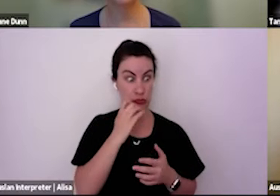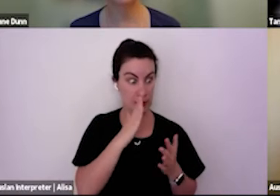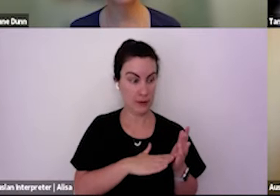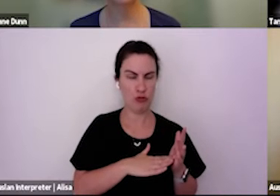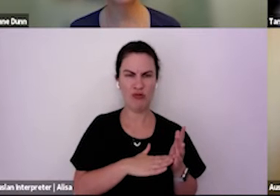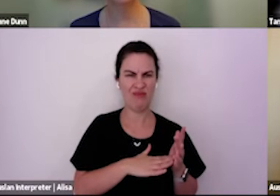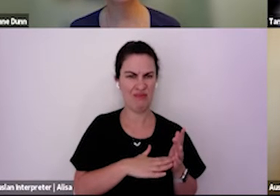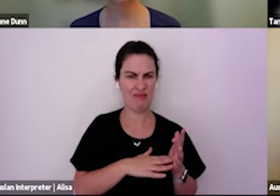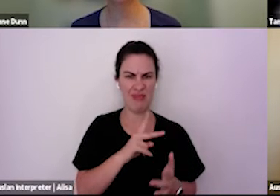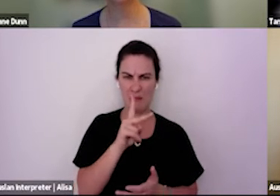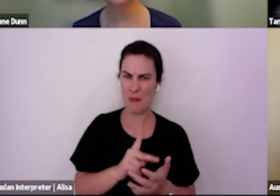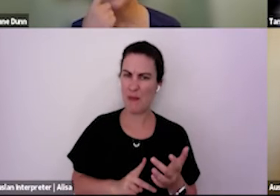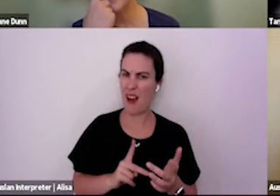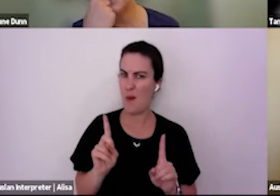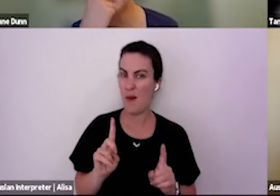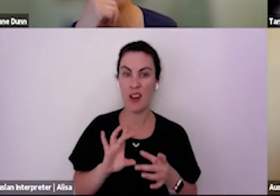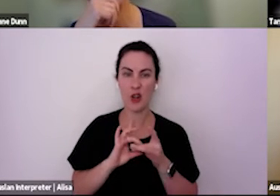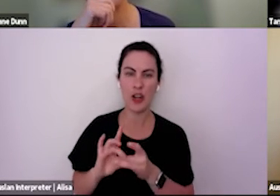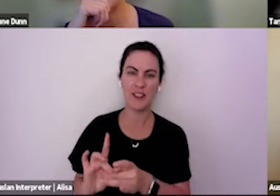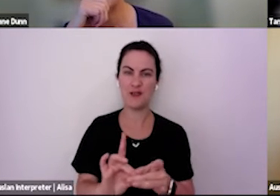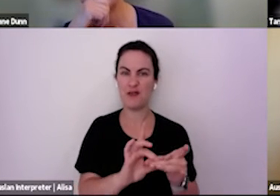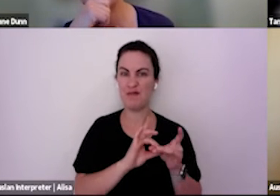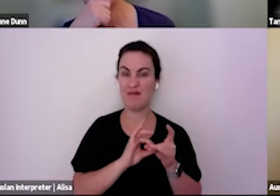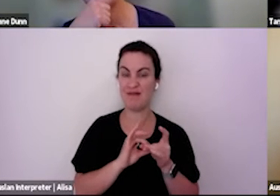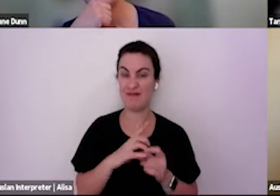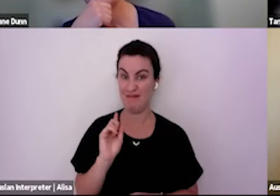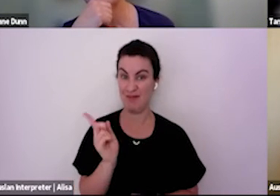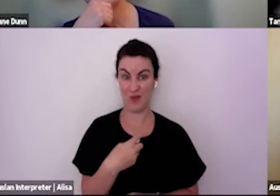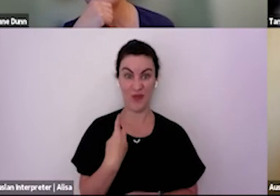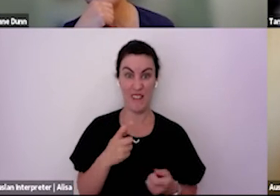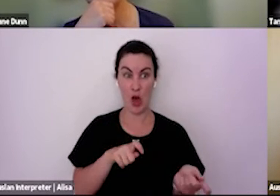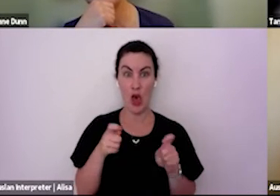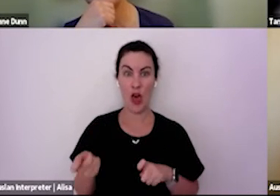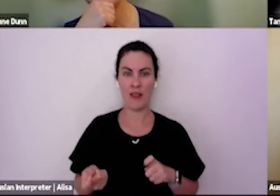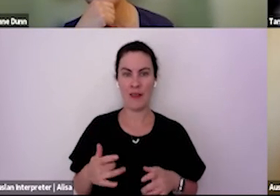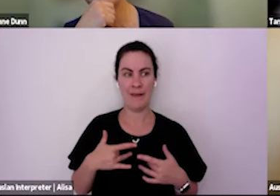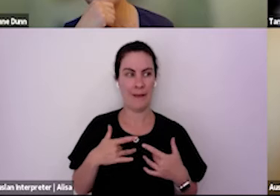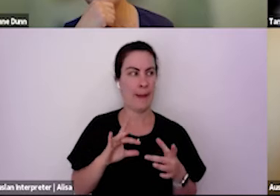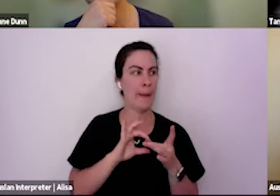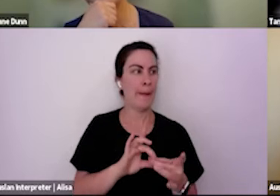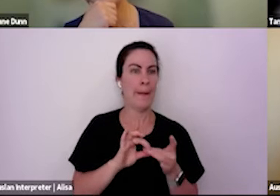of us in lockdown it's something that we are all trying to achieve without friends and family.